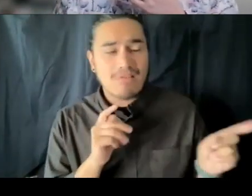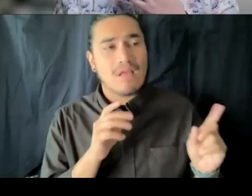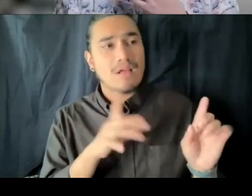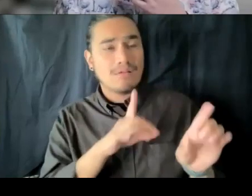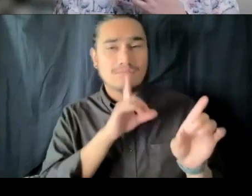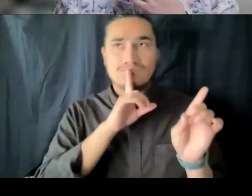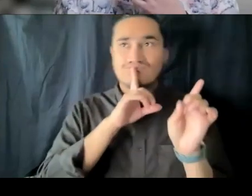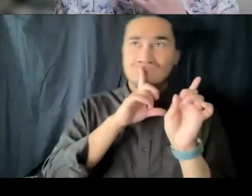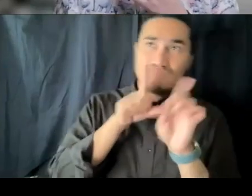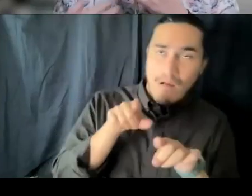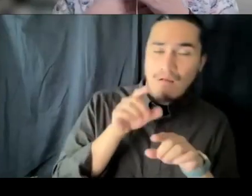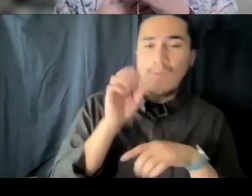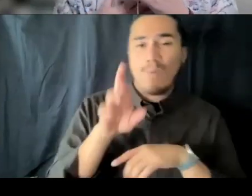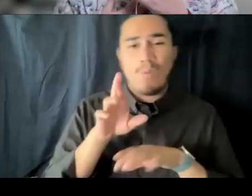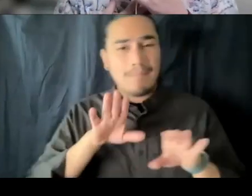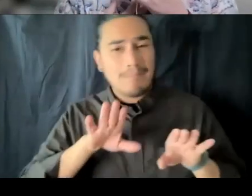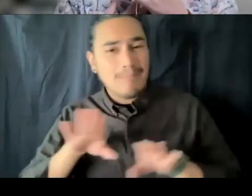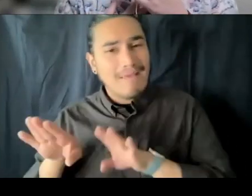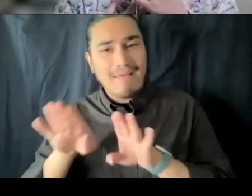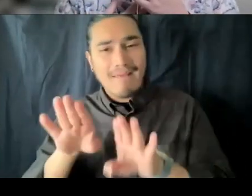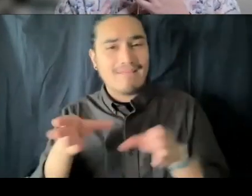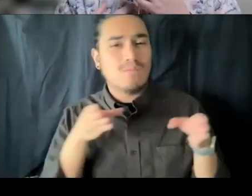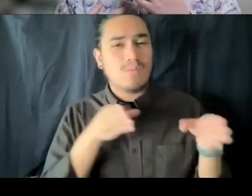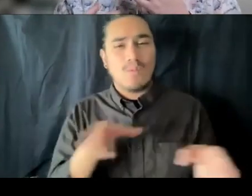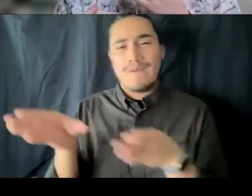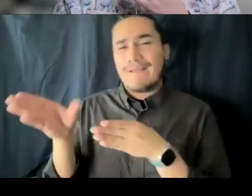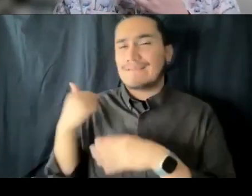in ways that we personally don't like.